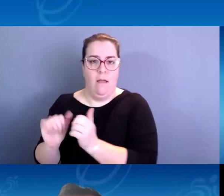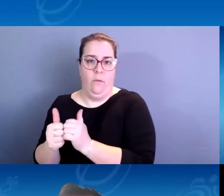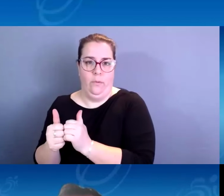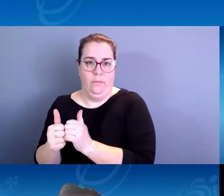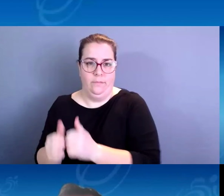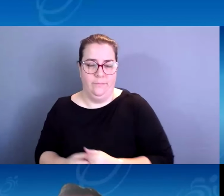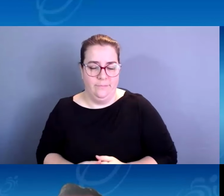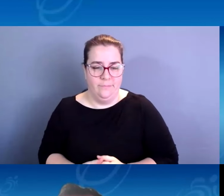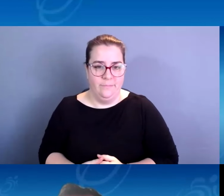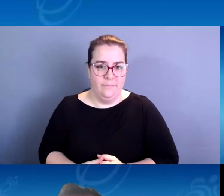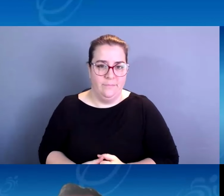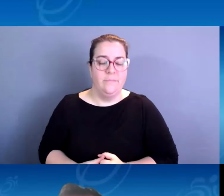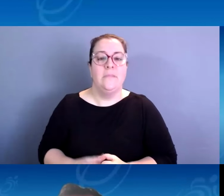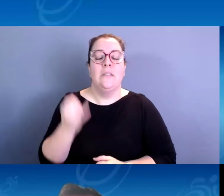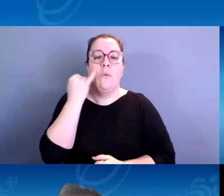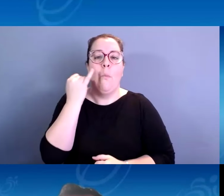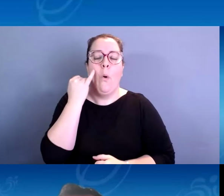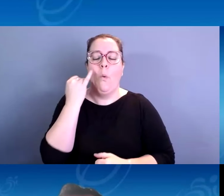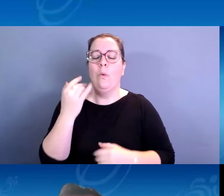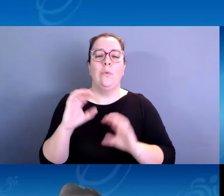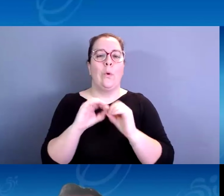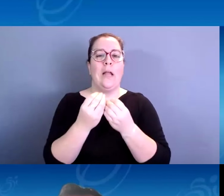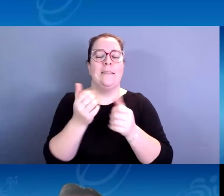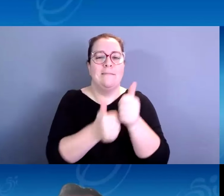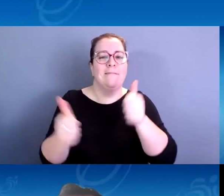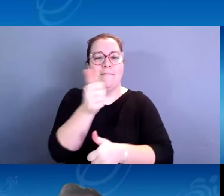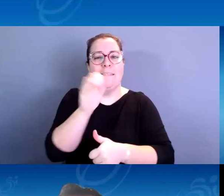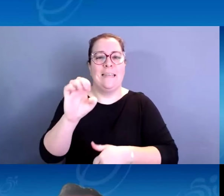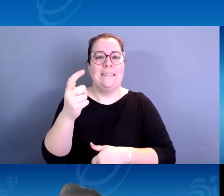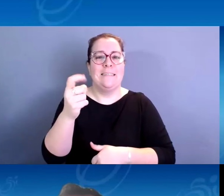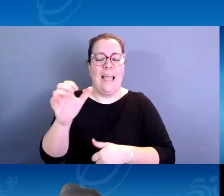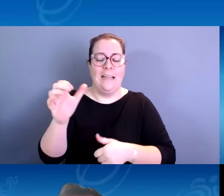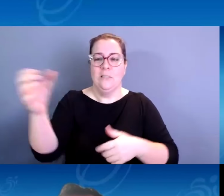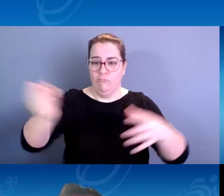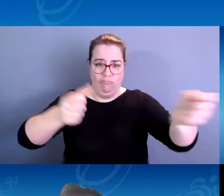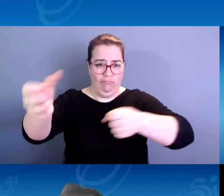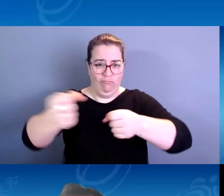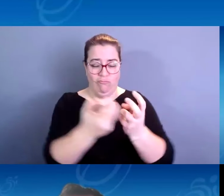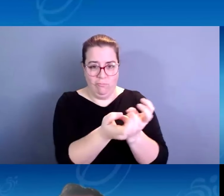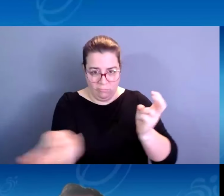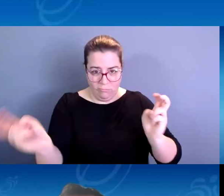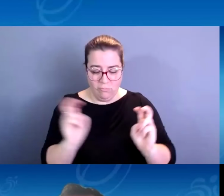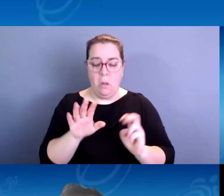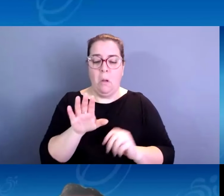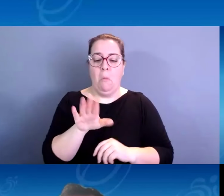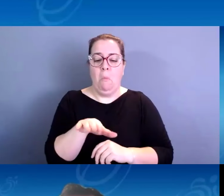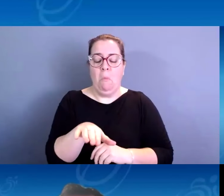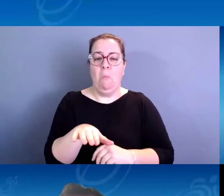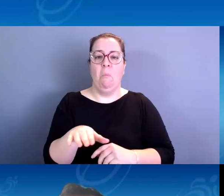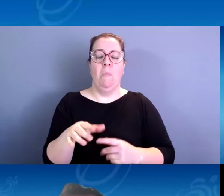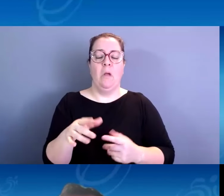of organizational executives, should inclusion, diversity and equity be strategic or should it be tactical? Everyone will say strategic.